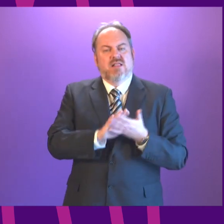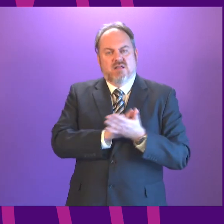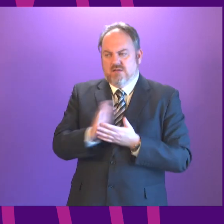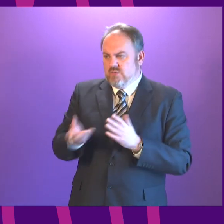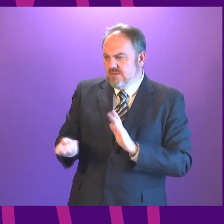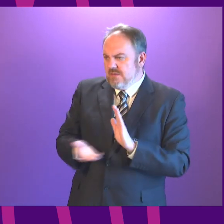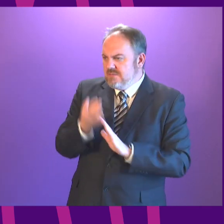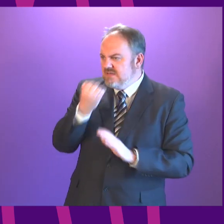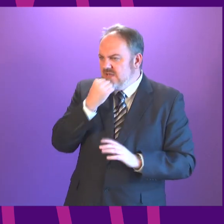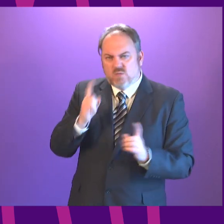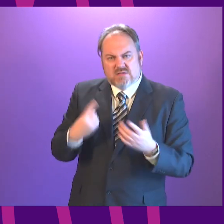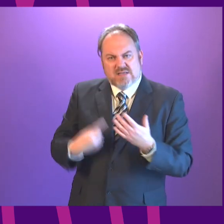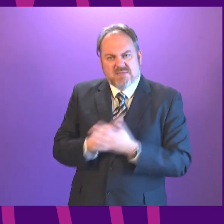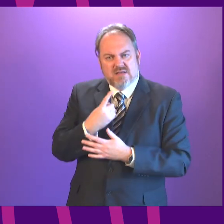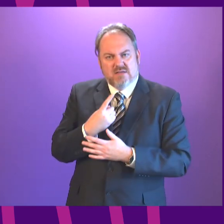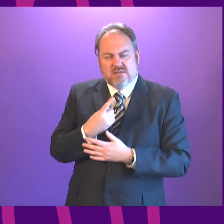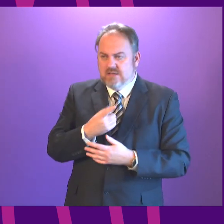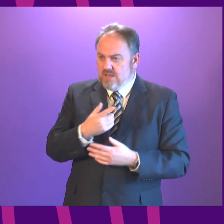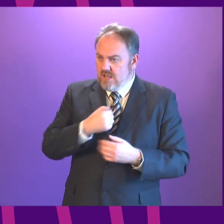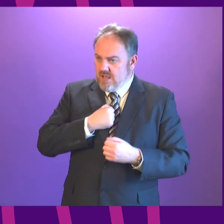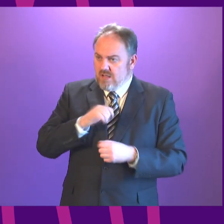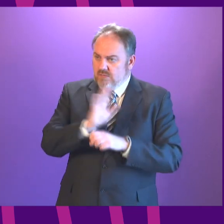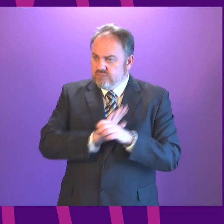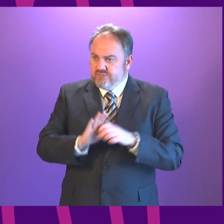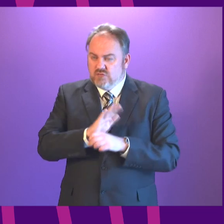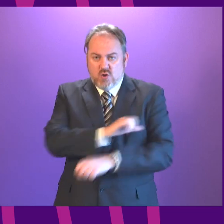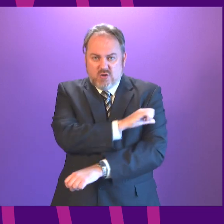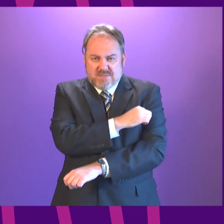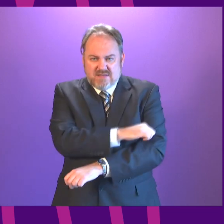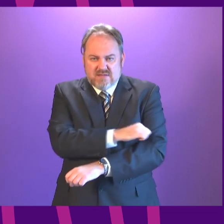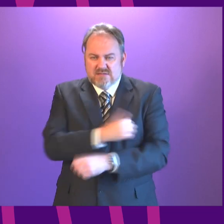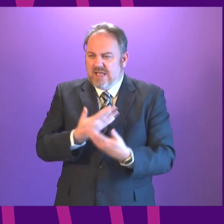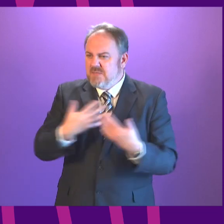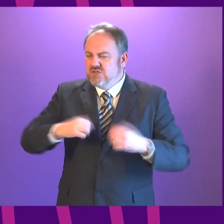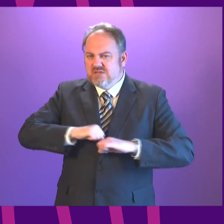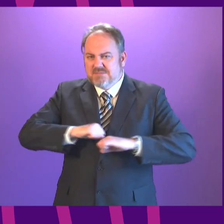on the general capacity in our hospitals, given that standard admissions being suspended